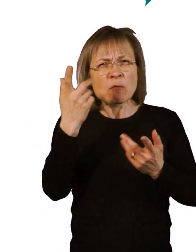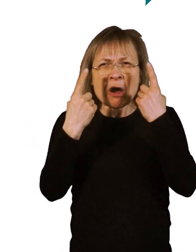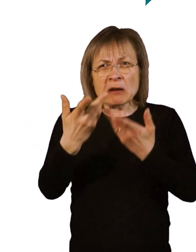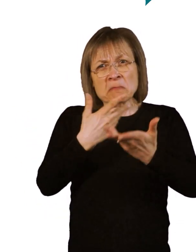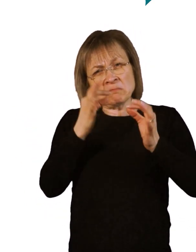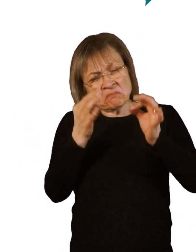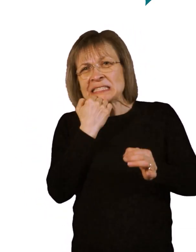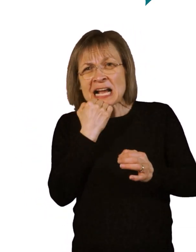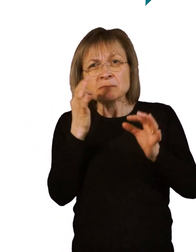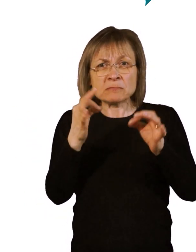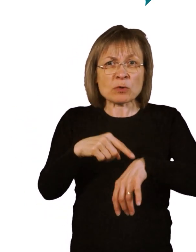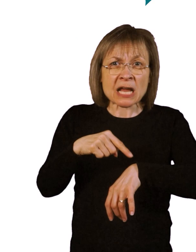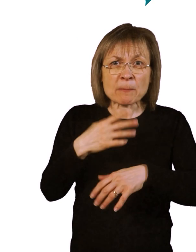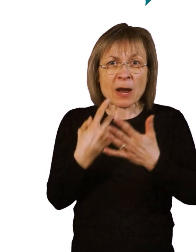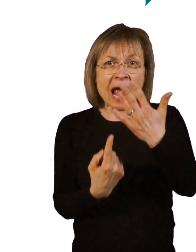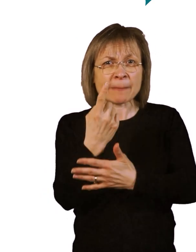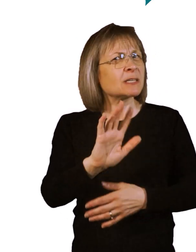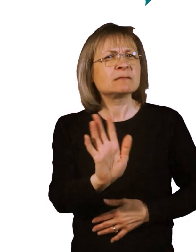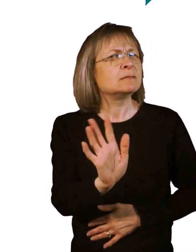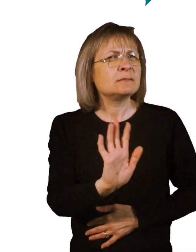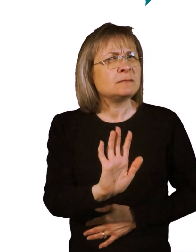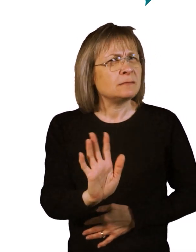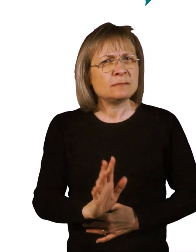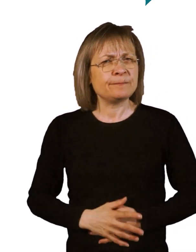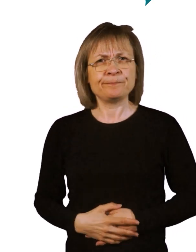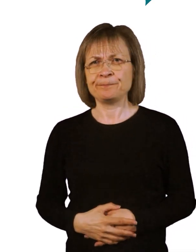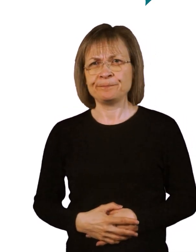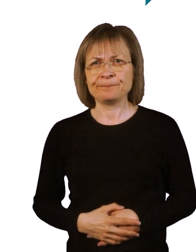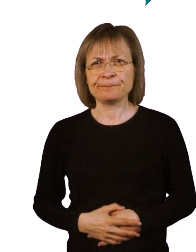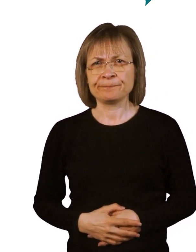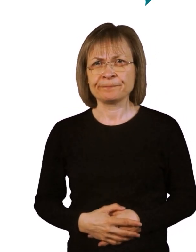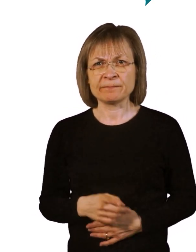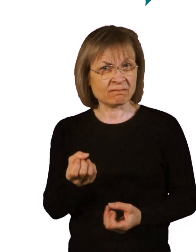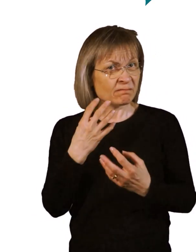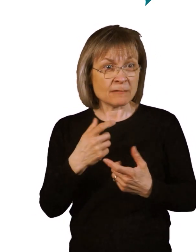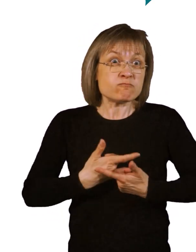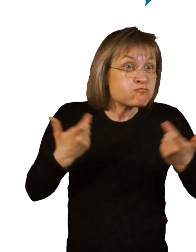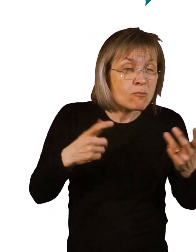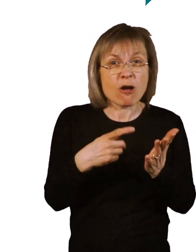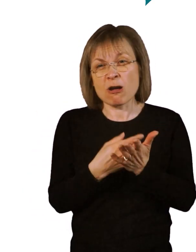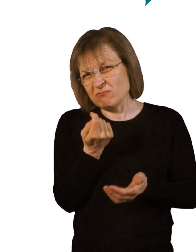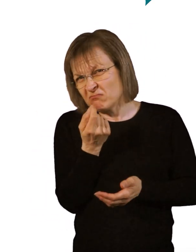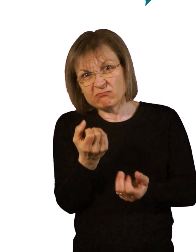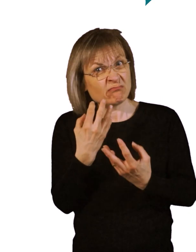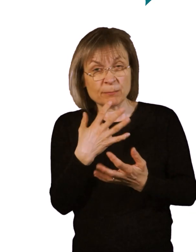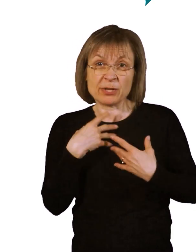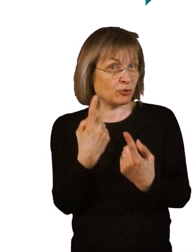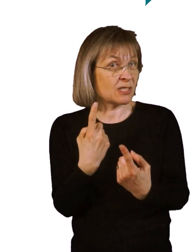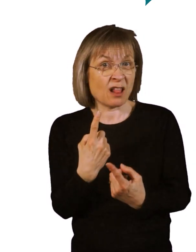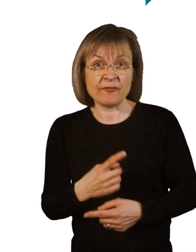but you do not need to worry about providing the exact dates and times of when things happened. You can tell us as much or as little as you like.